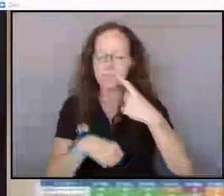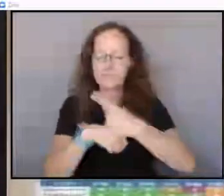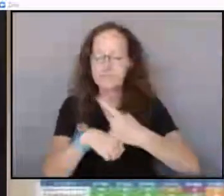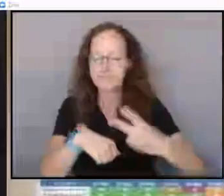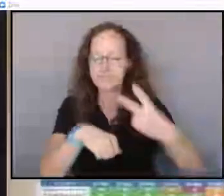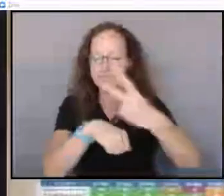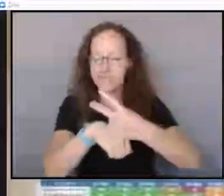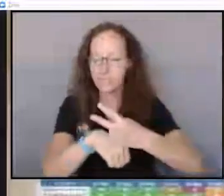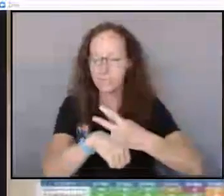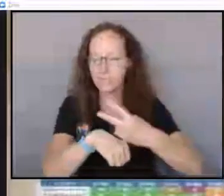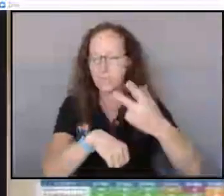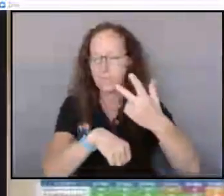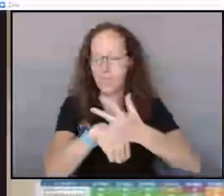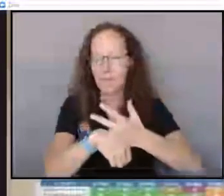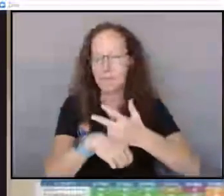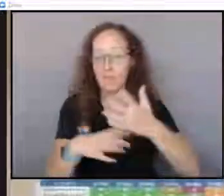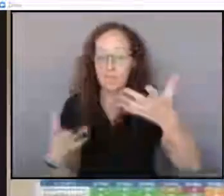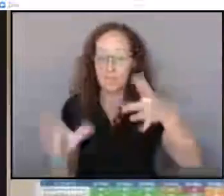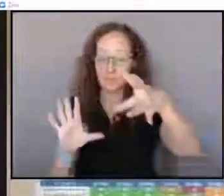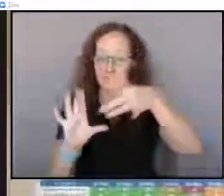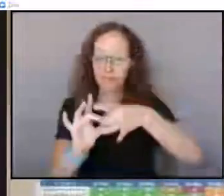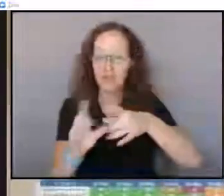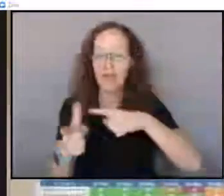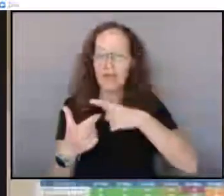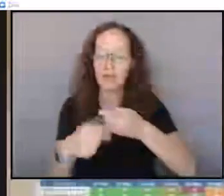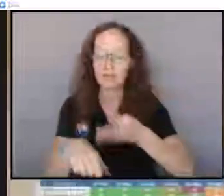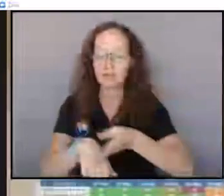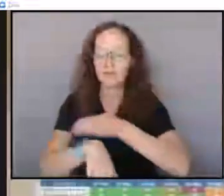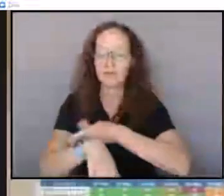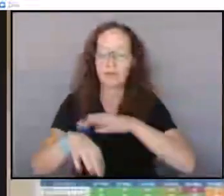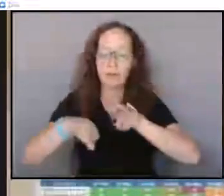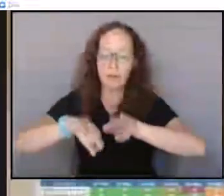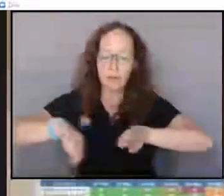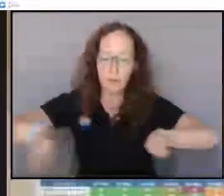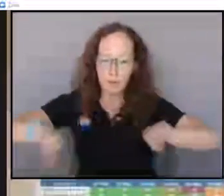ONE OF THE THINGS WE WANT TO TALK ABOUT WAS RIGHT-SIZING OUR ORGANIZATION.